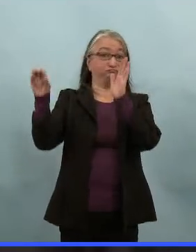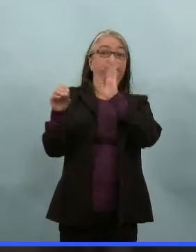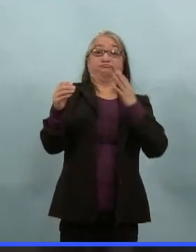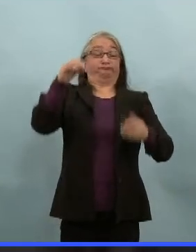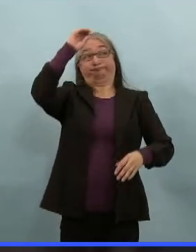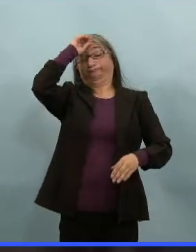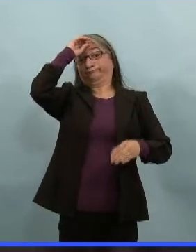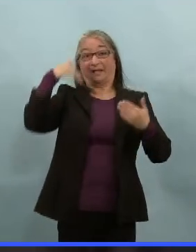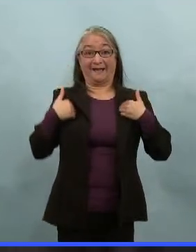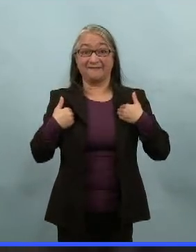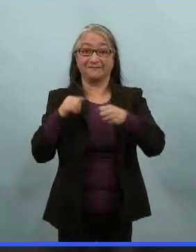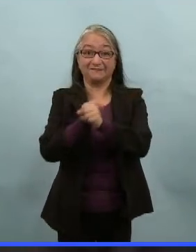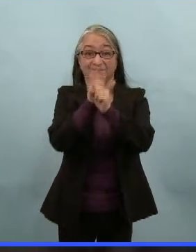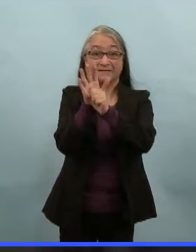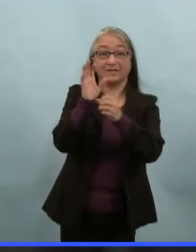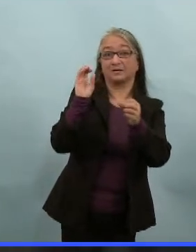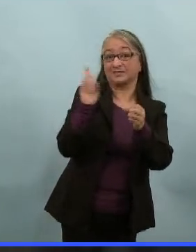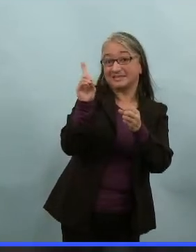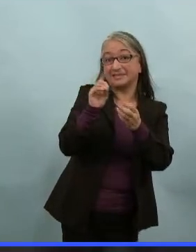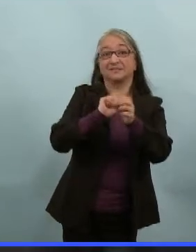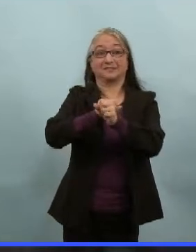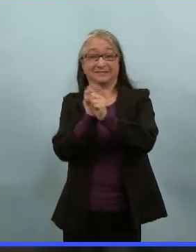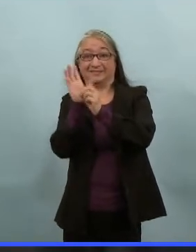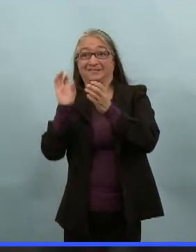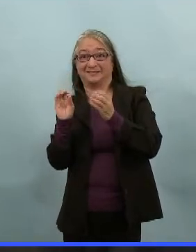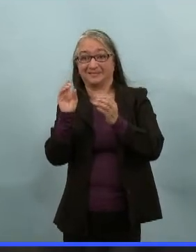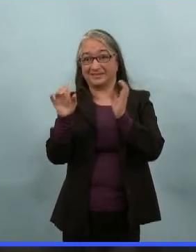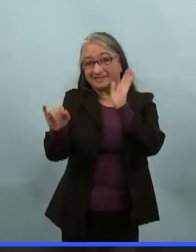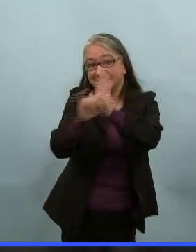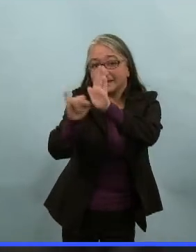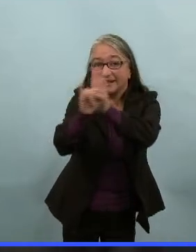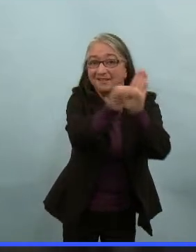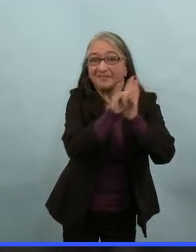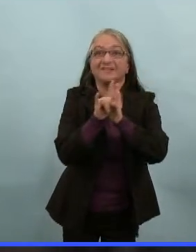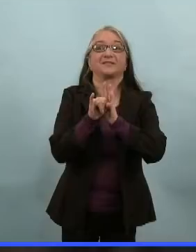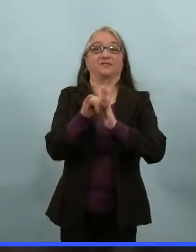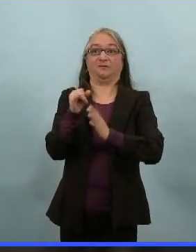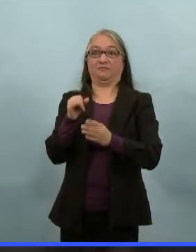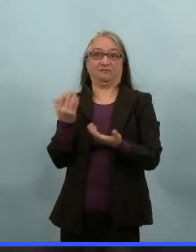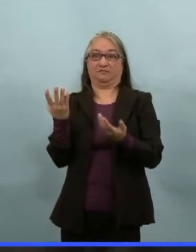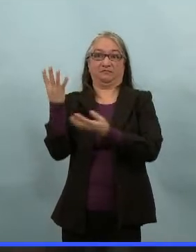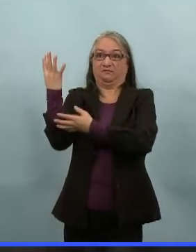every case we identified we missed out on four uh with this omicron variant likely for every